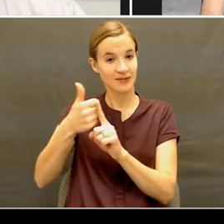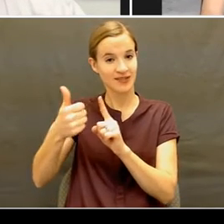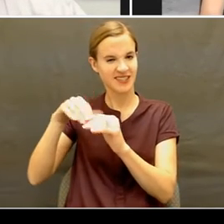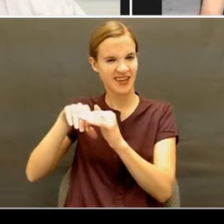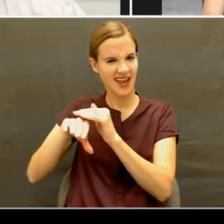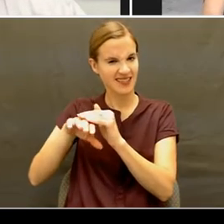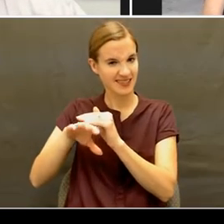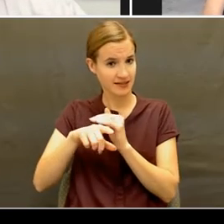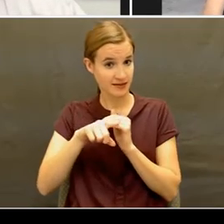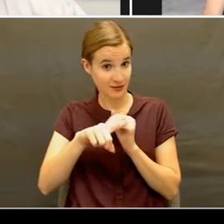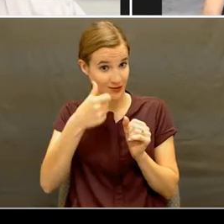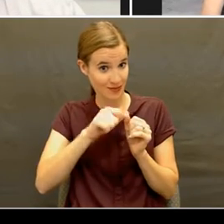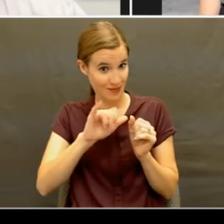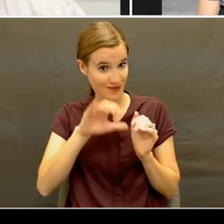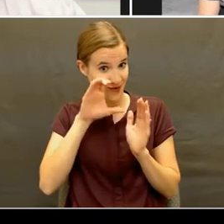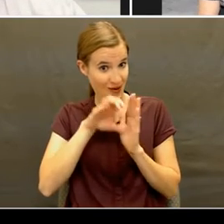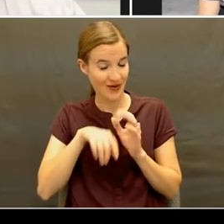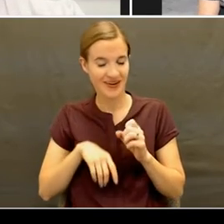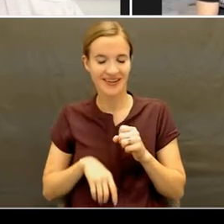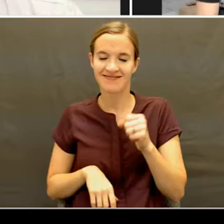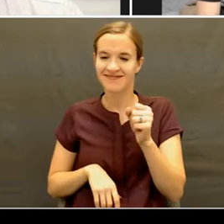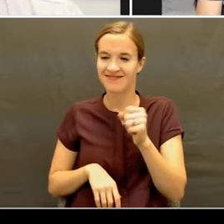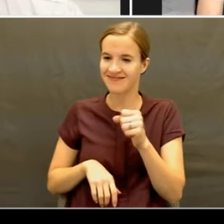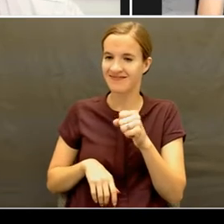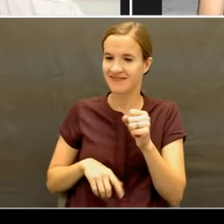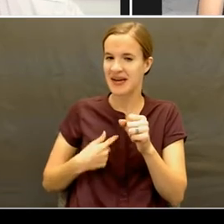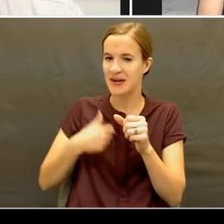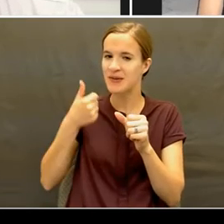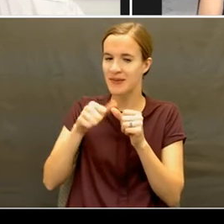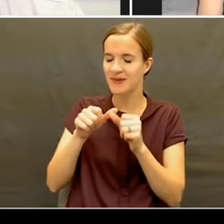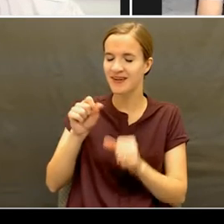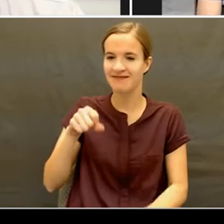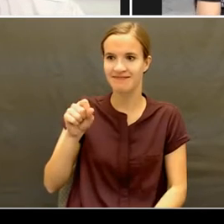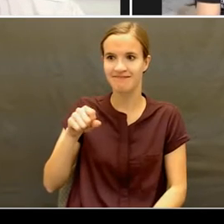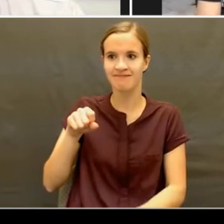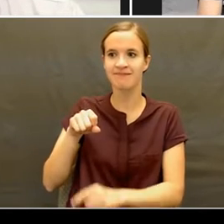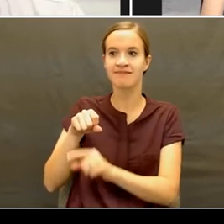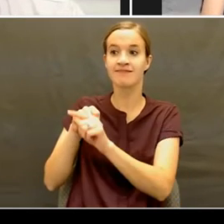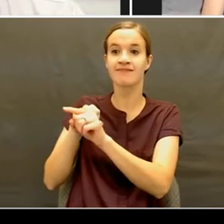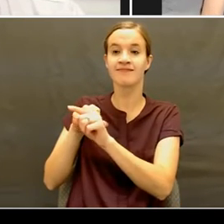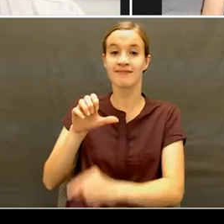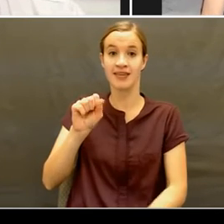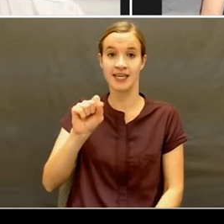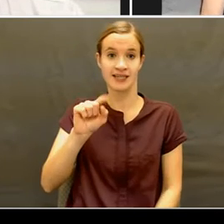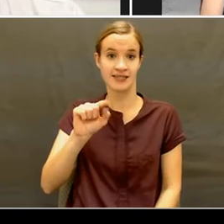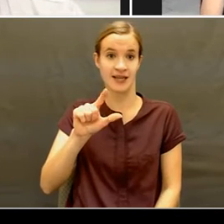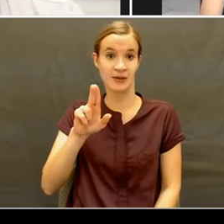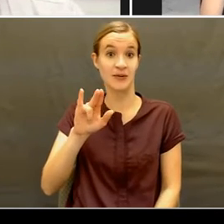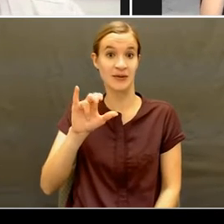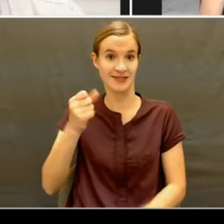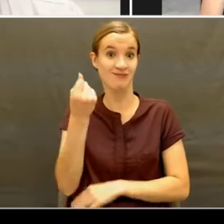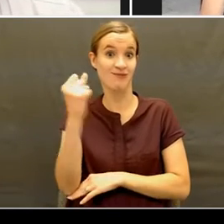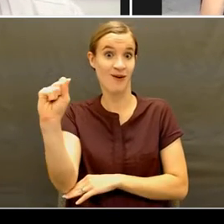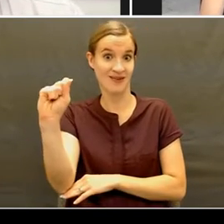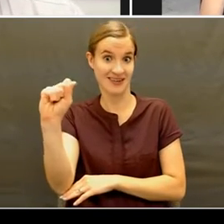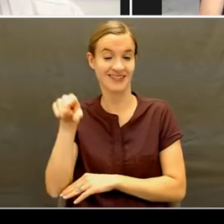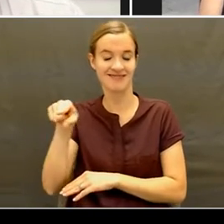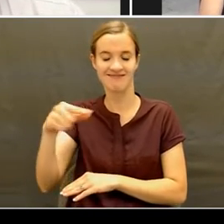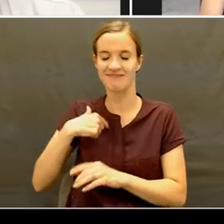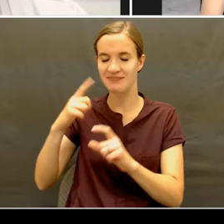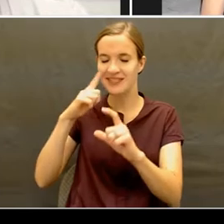Tom: Yes, yes. One of the, that was in St. Louis actually. And one of the, we went, Adapt went all